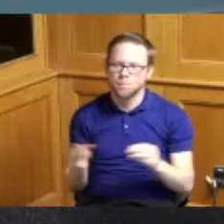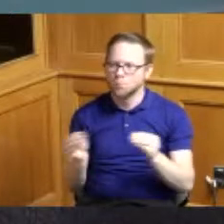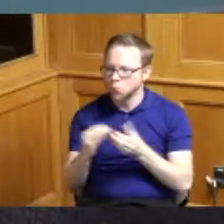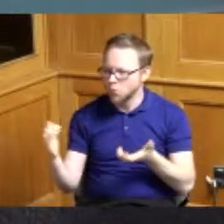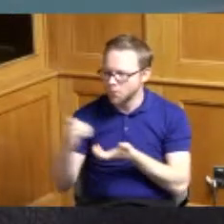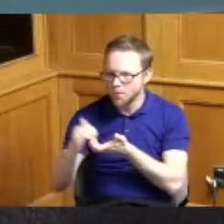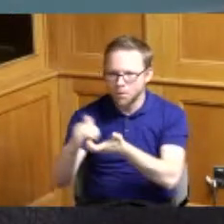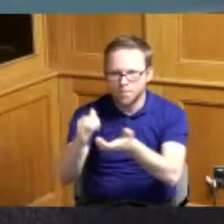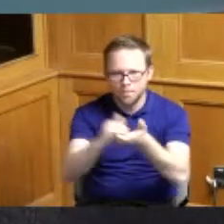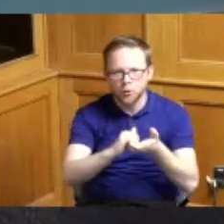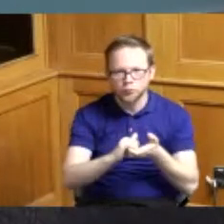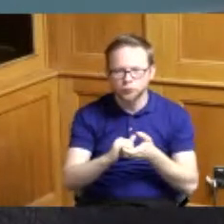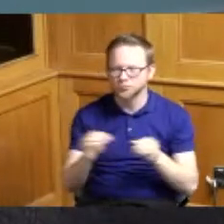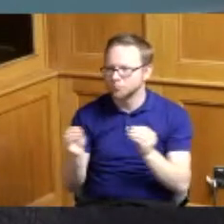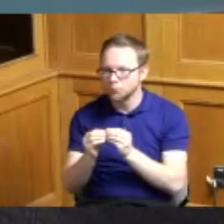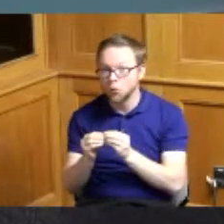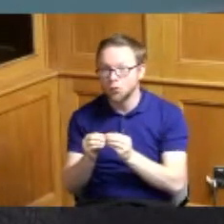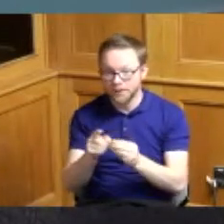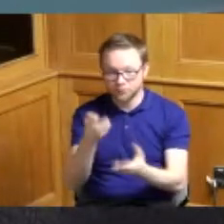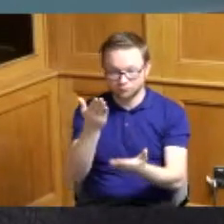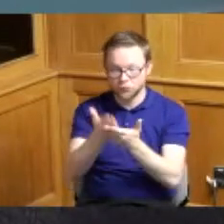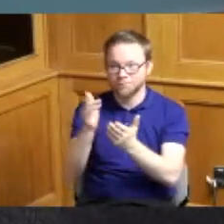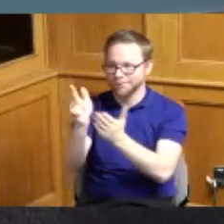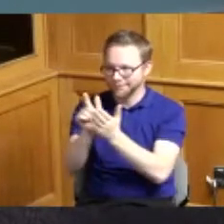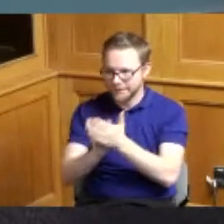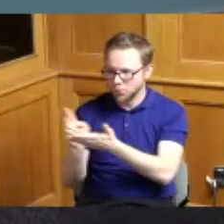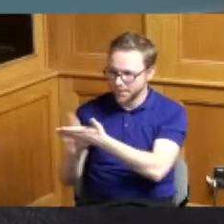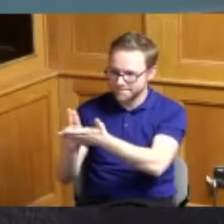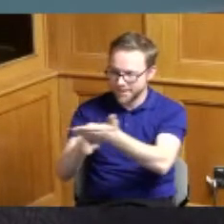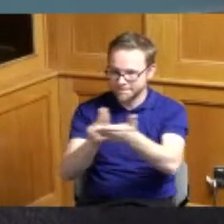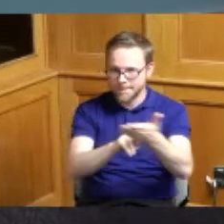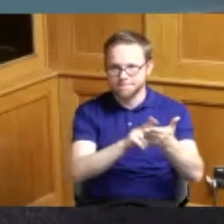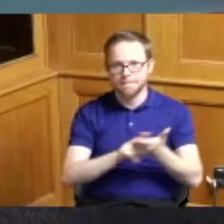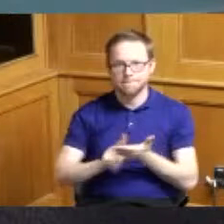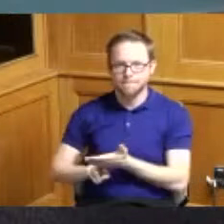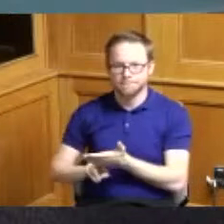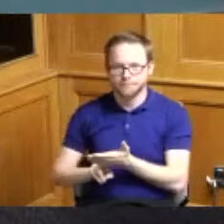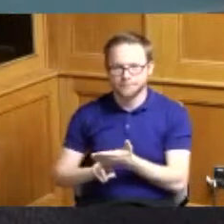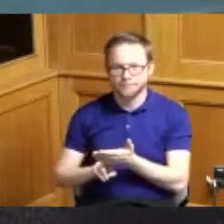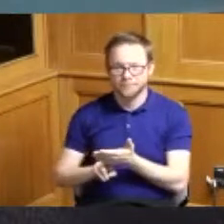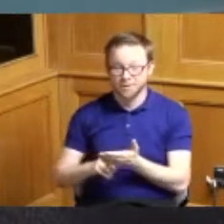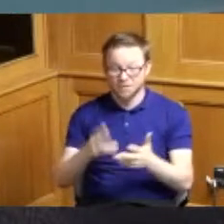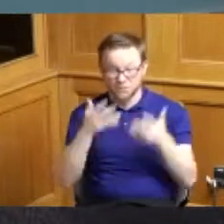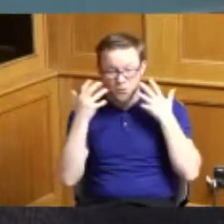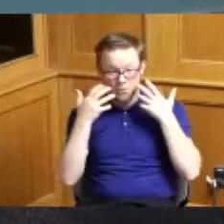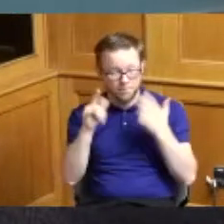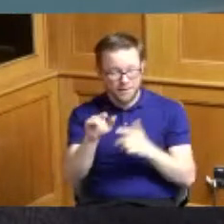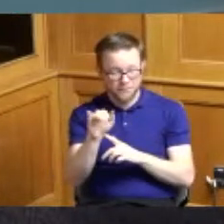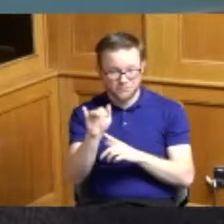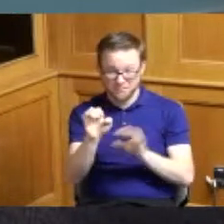with legal documents that binds everything together and without that Bengals lease I'm not uh